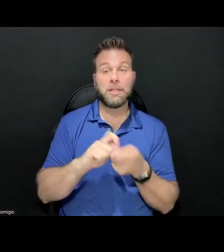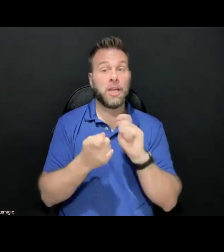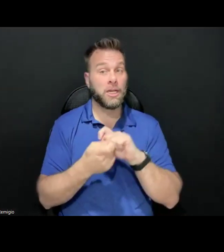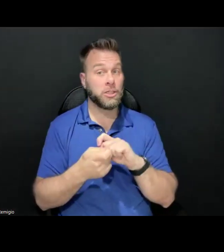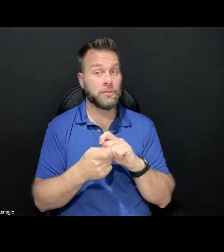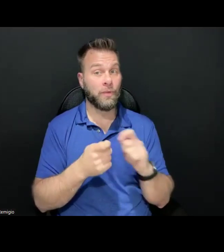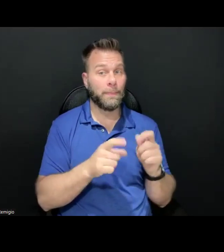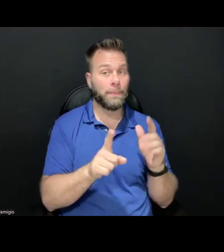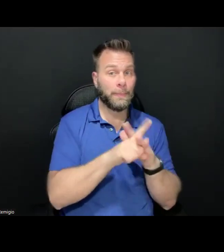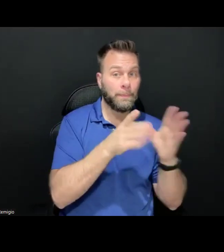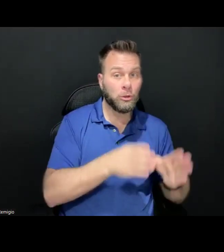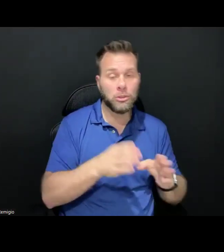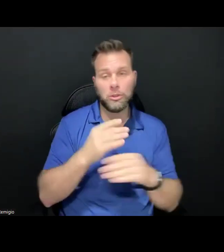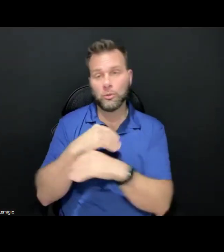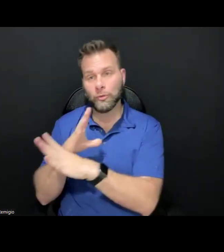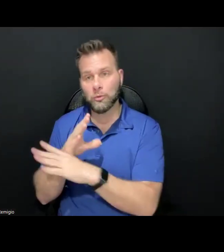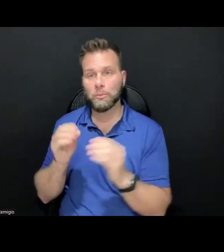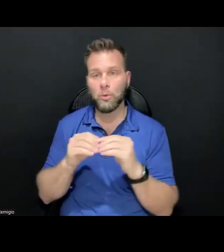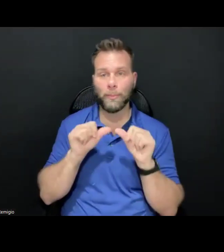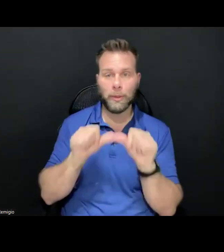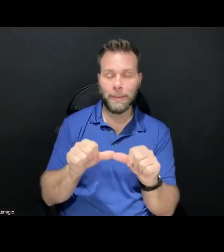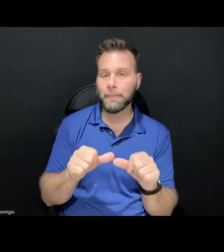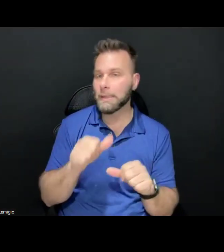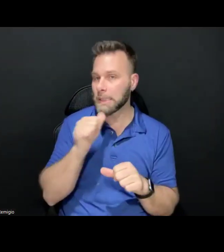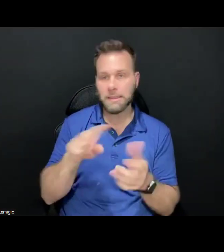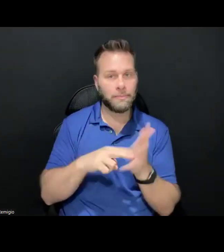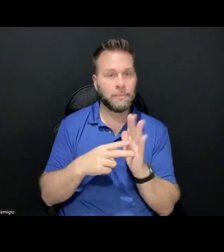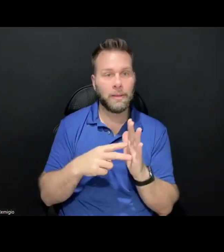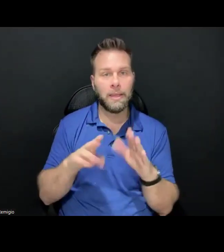might potentially make those changes more permanent. It does mean that Open Meeting